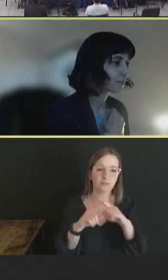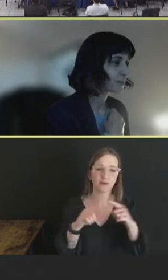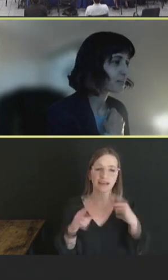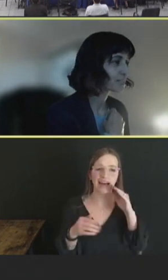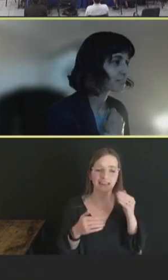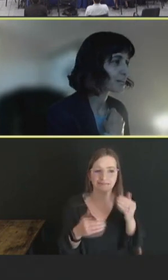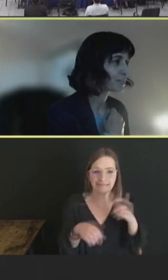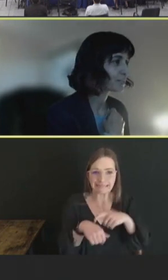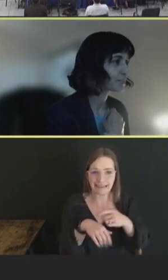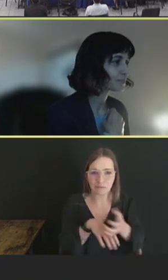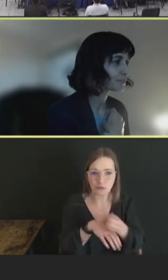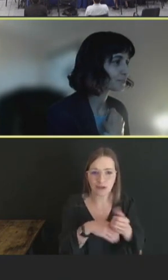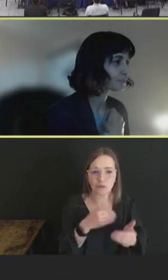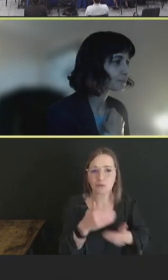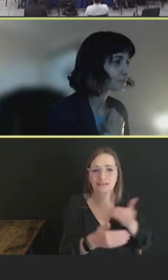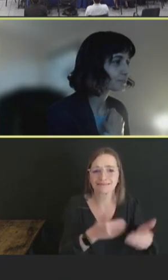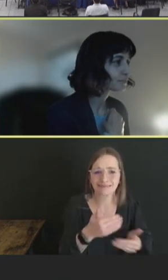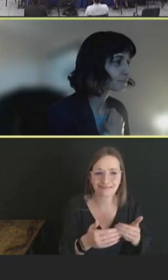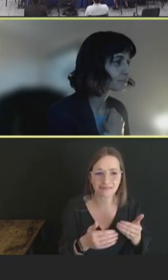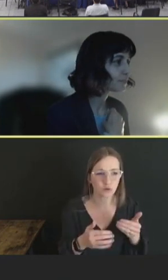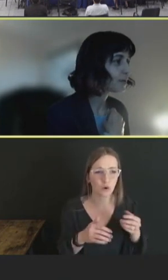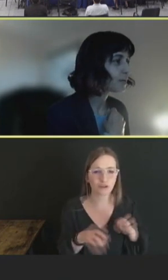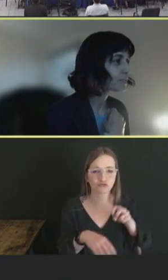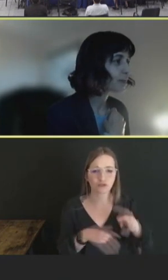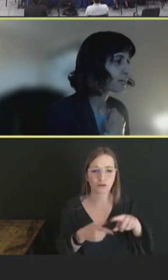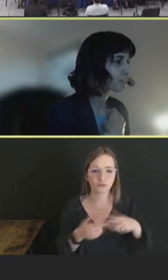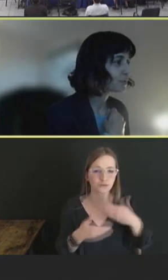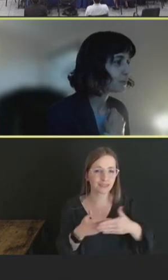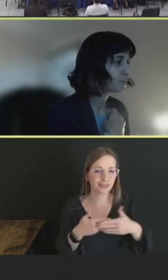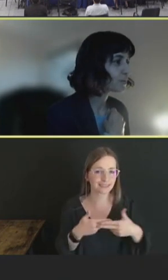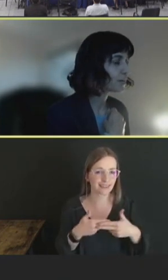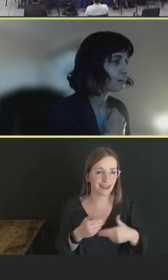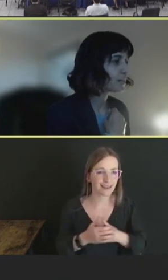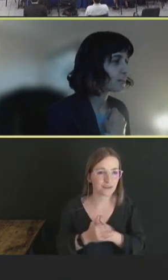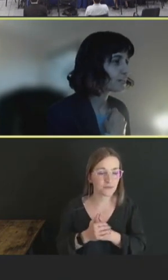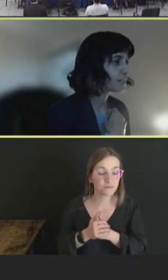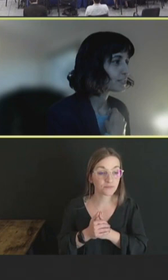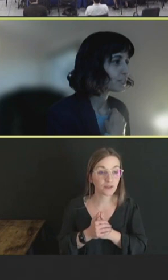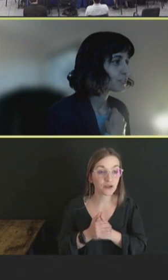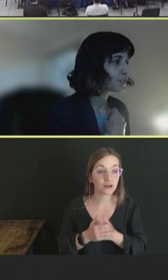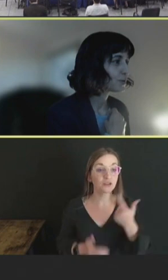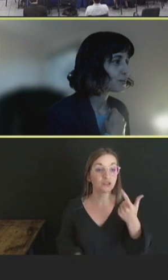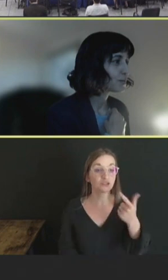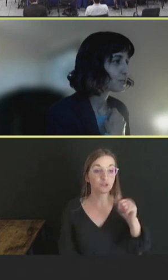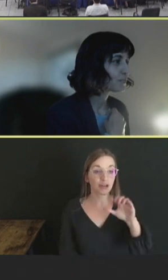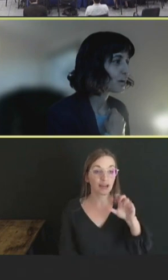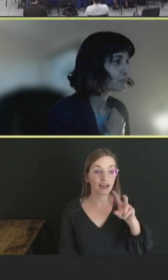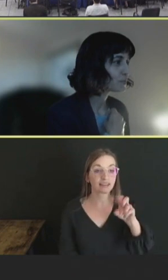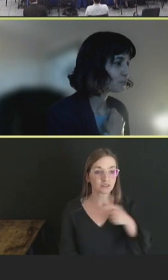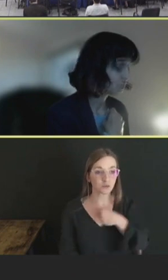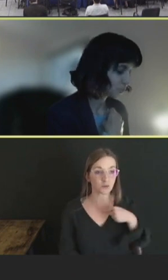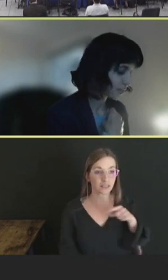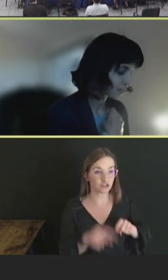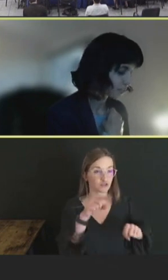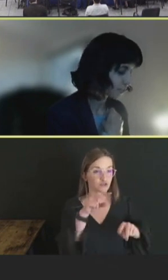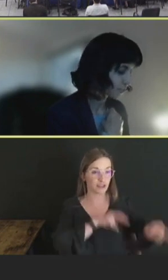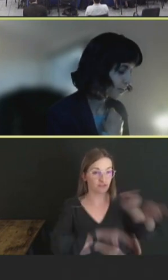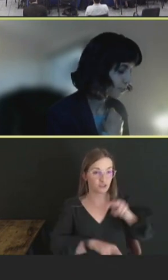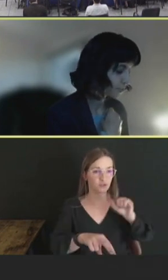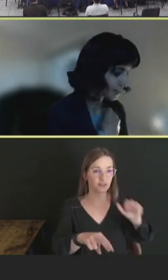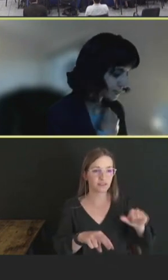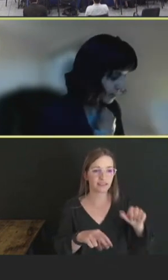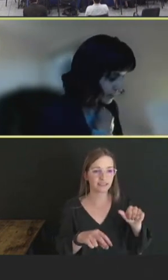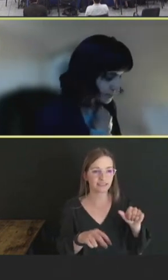Next slide, please. So GACVS reviewed this issue a number of times between 2002 and 2008,